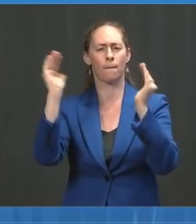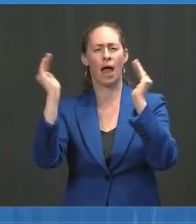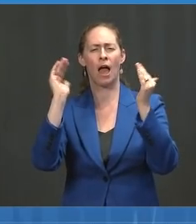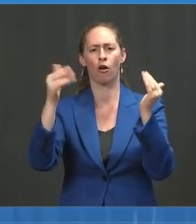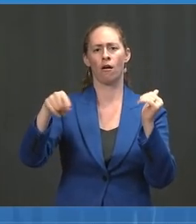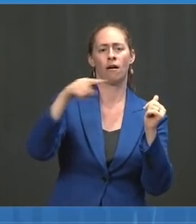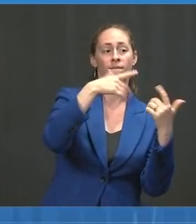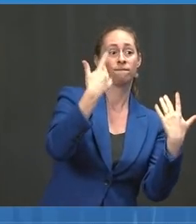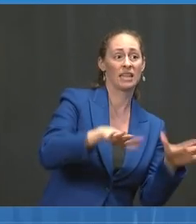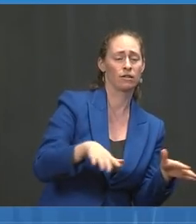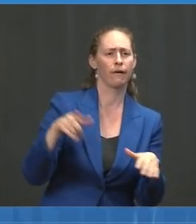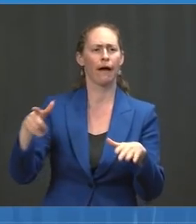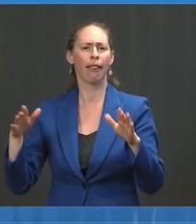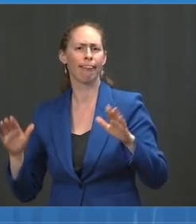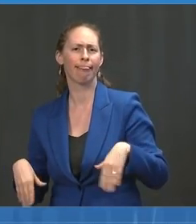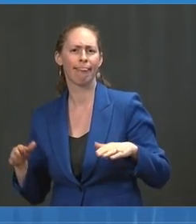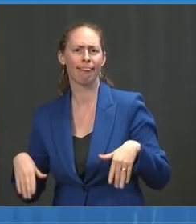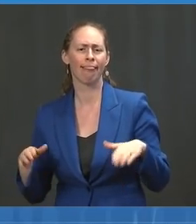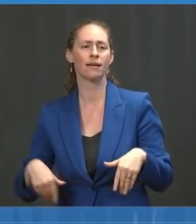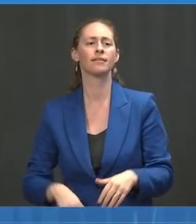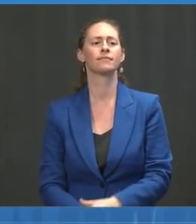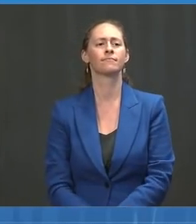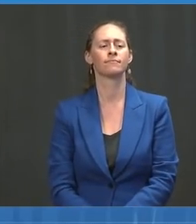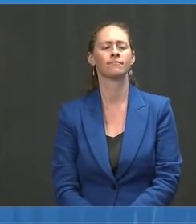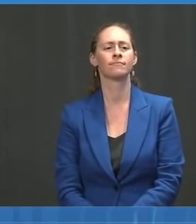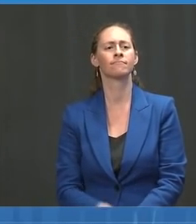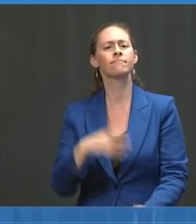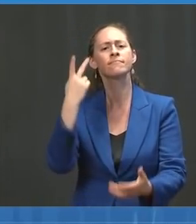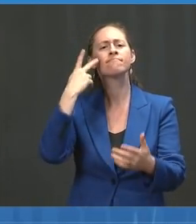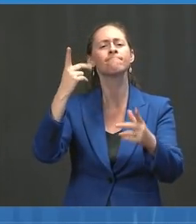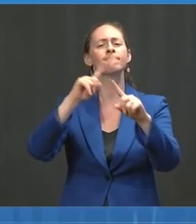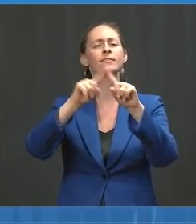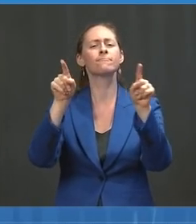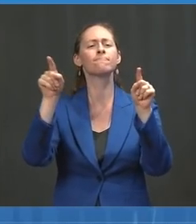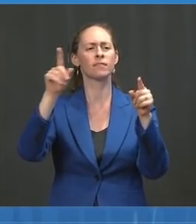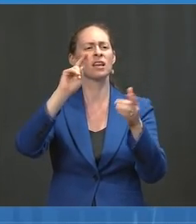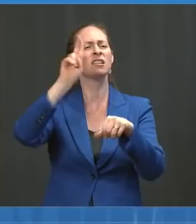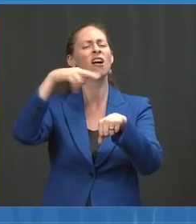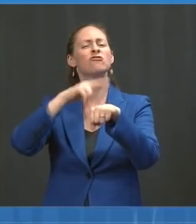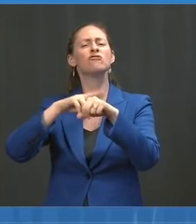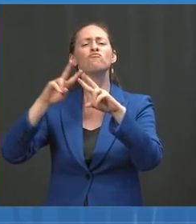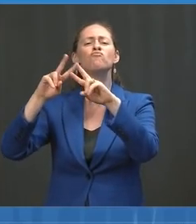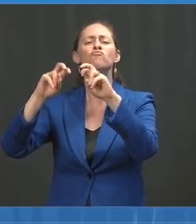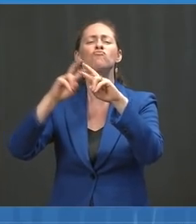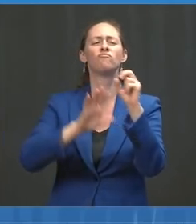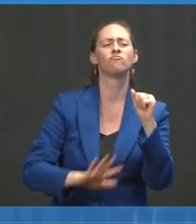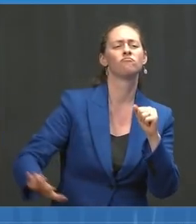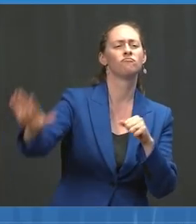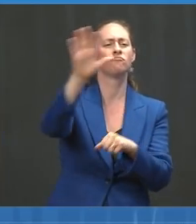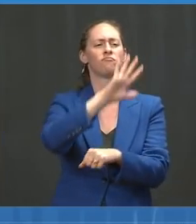This is a nationally representative sample of hospitals that covers approximately 10 percent of the U.S. population.